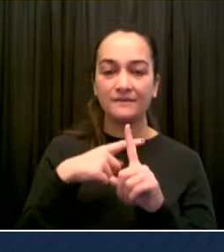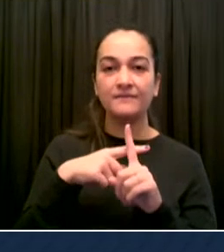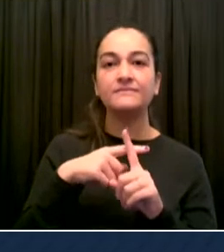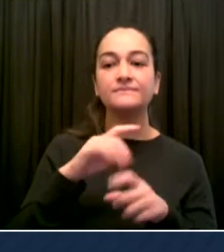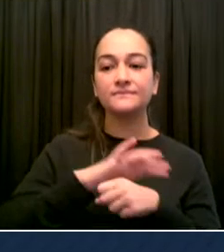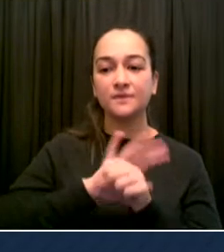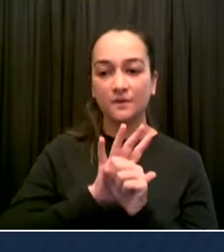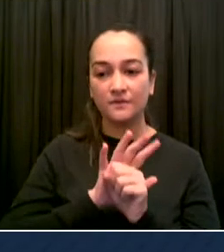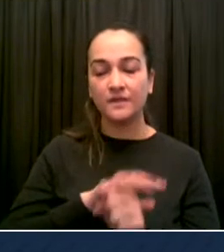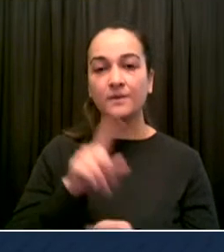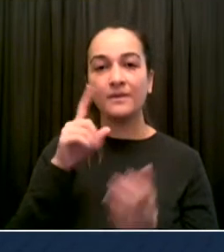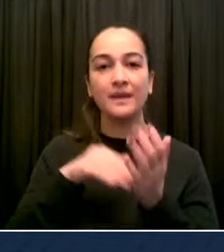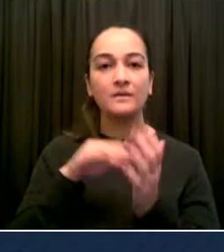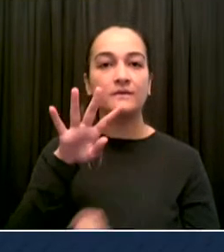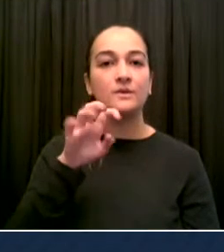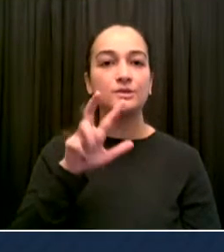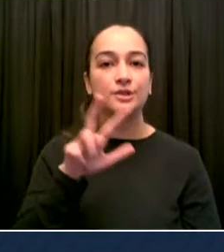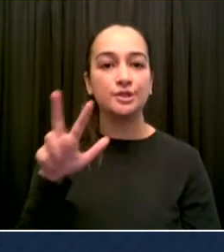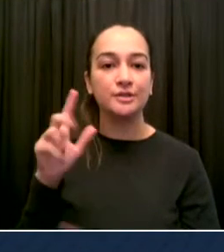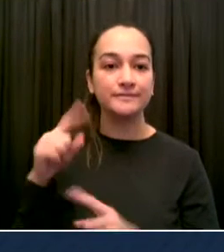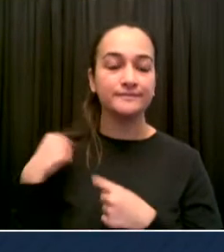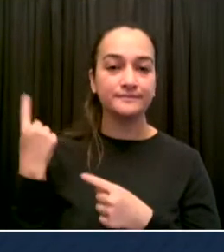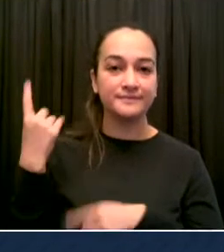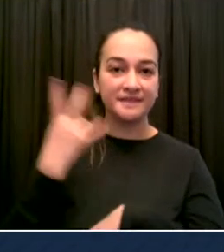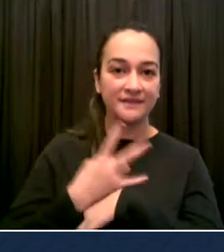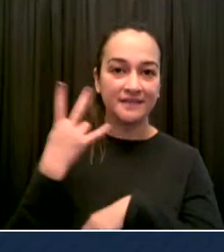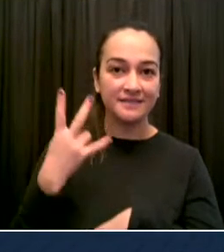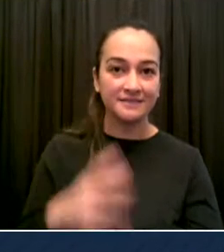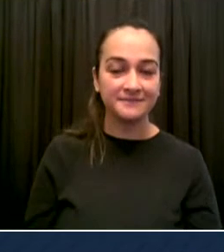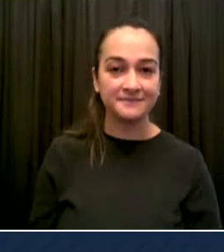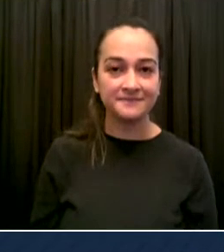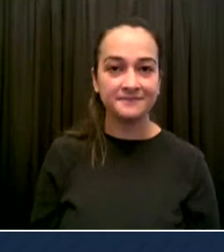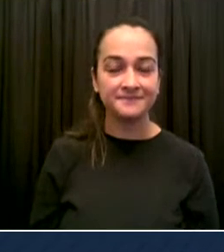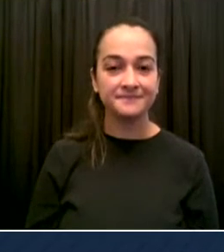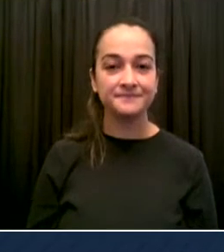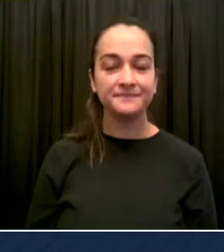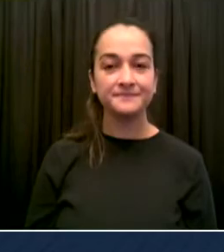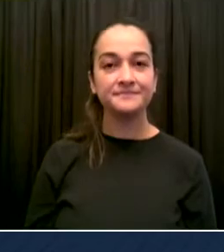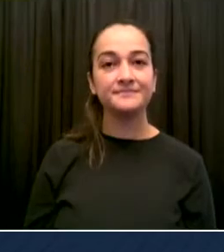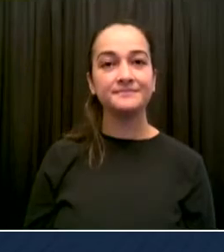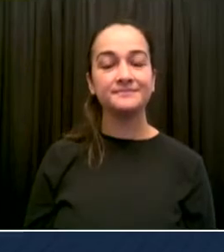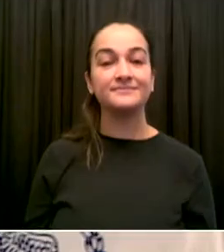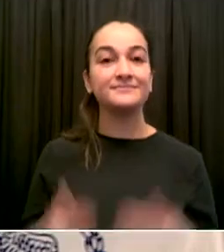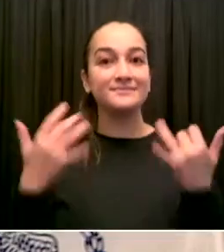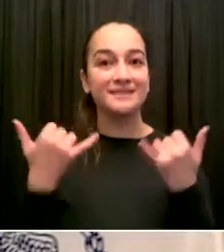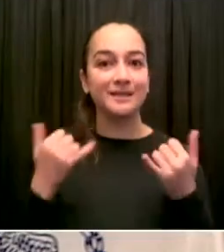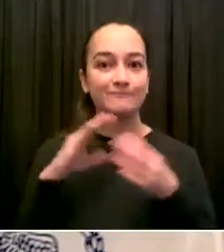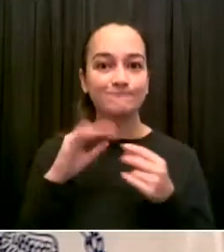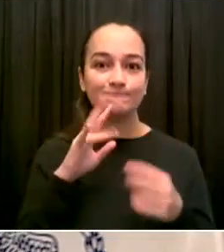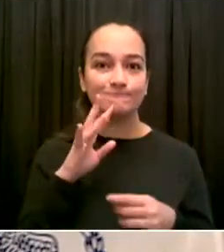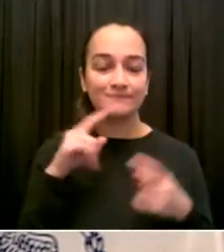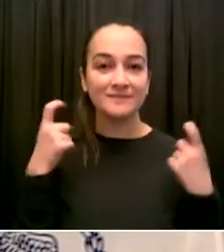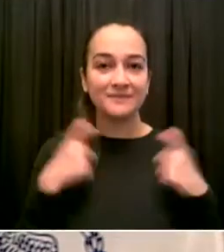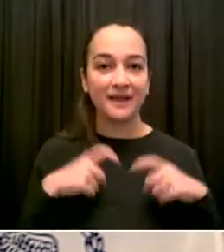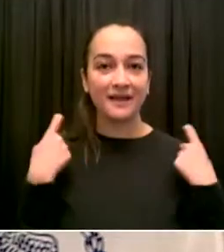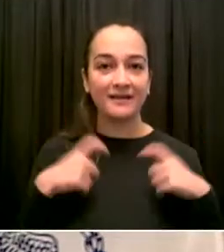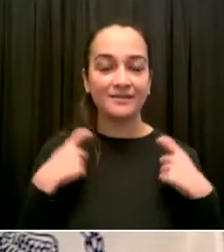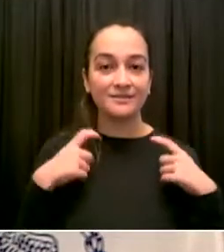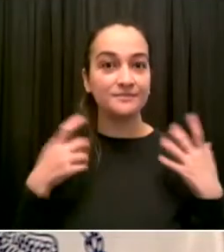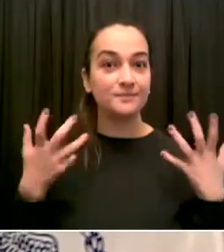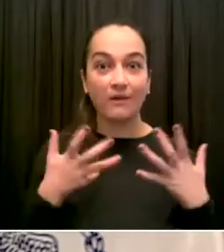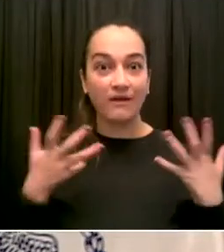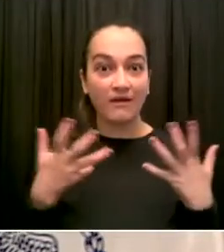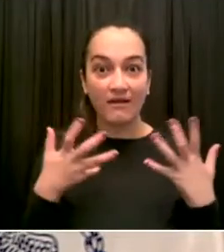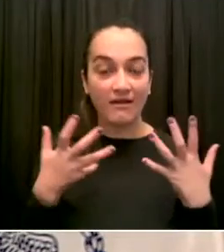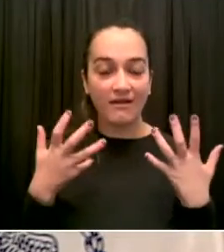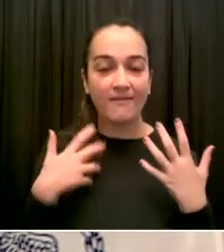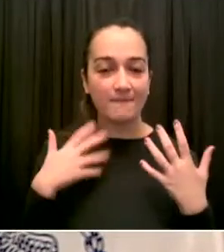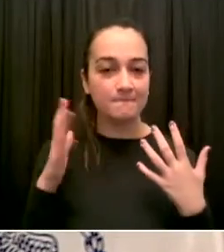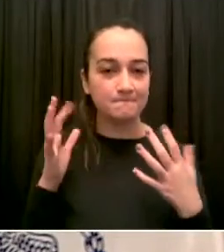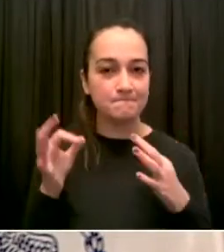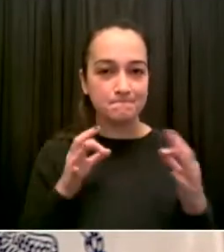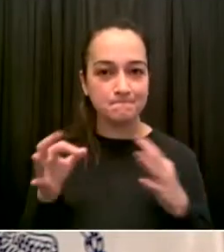NEW REPORTED CASES ON A SEVEN